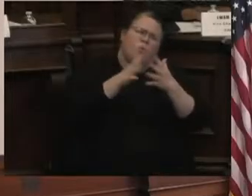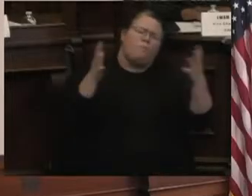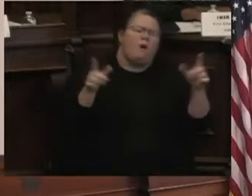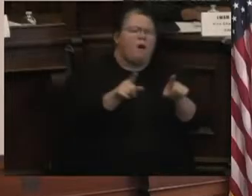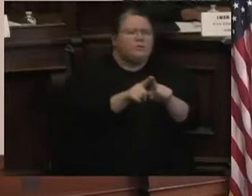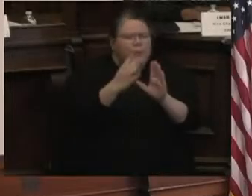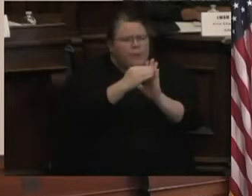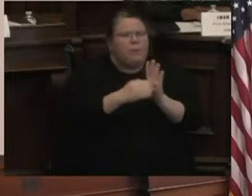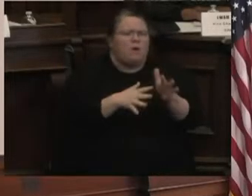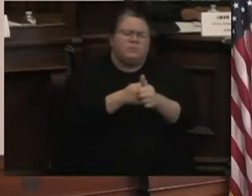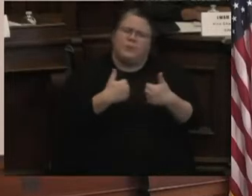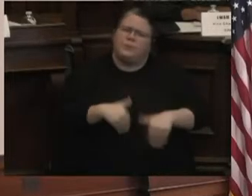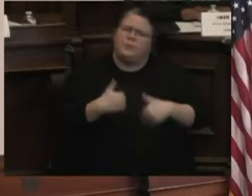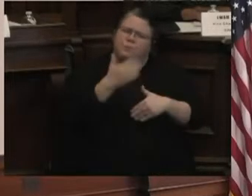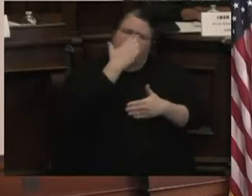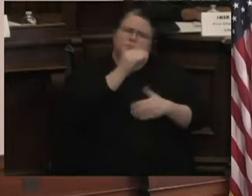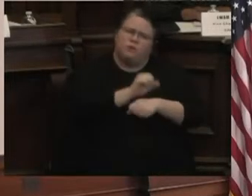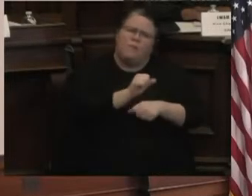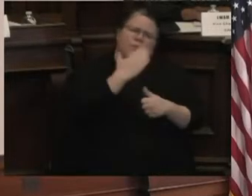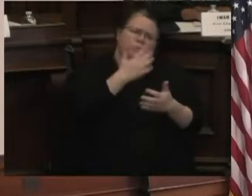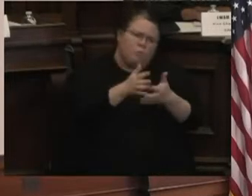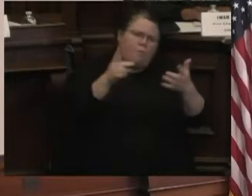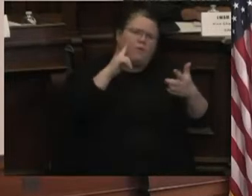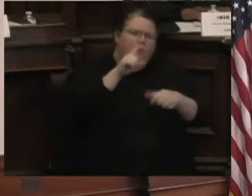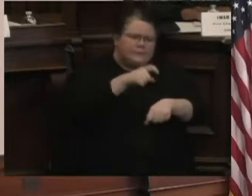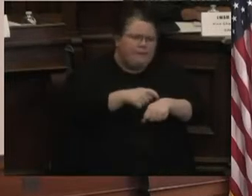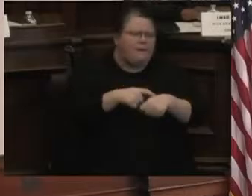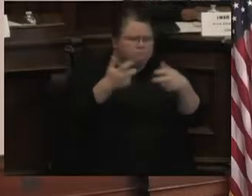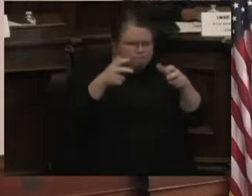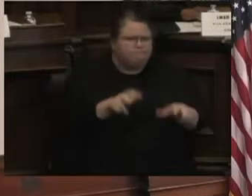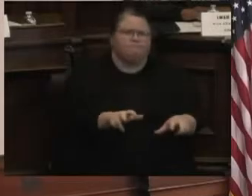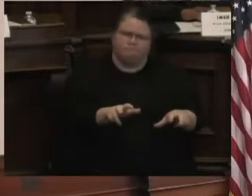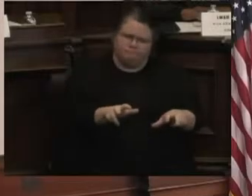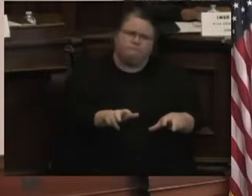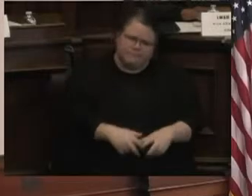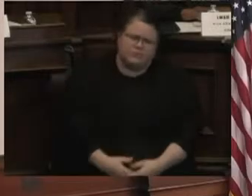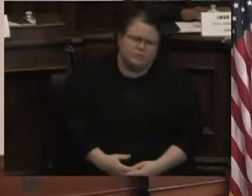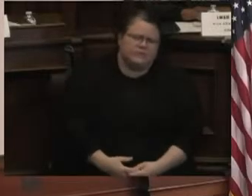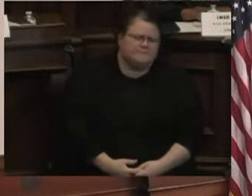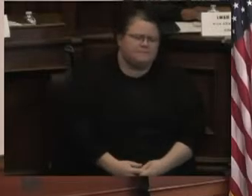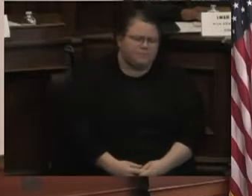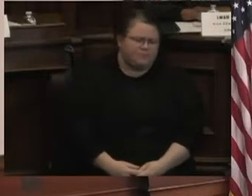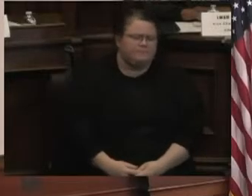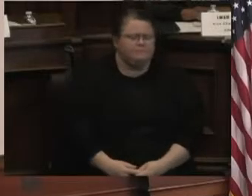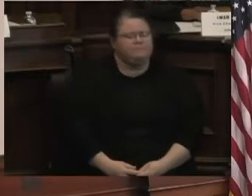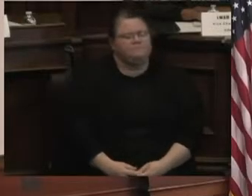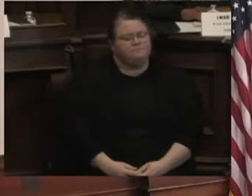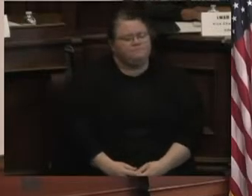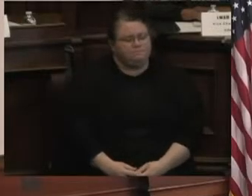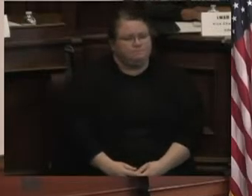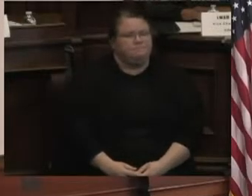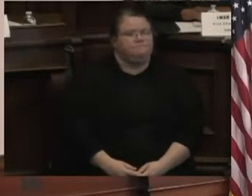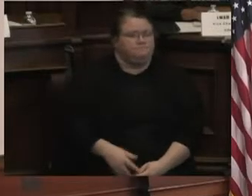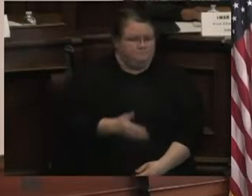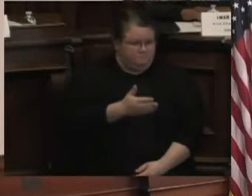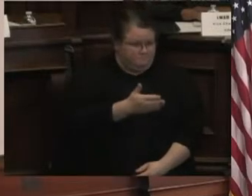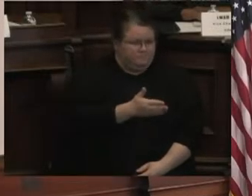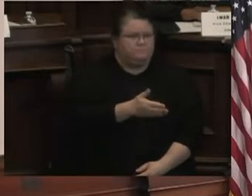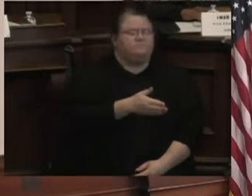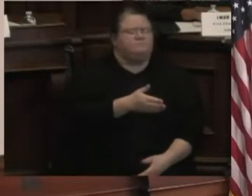a comment than a question. Sarah, I really appreciate your work on this, including the